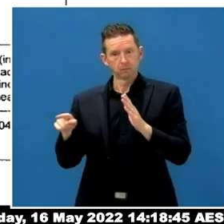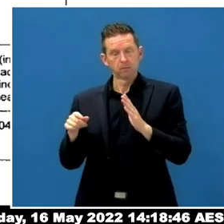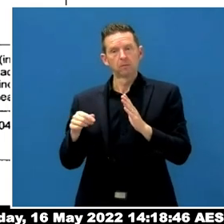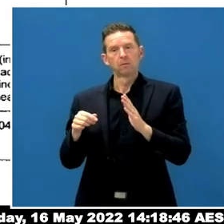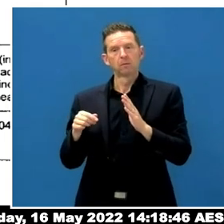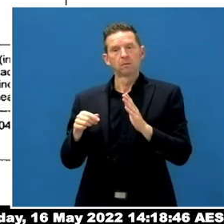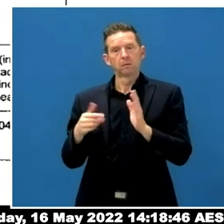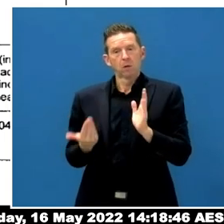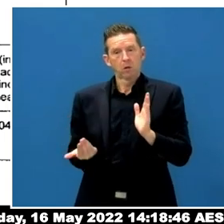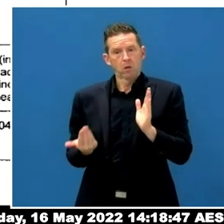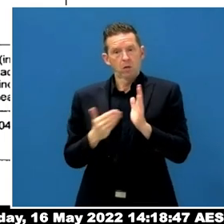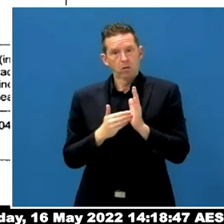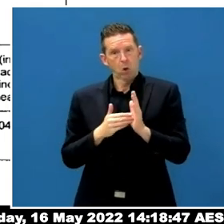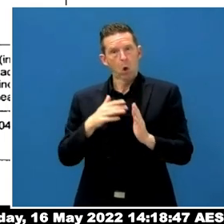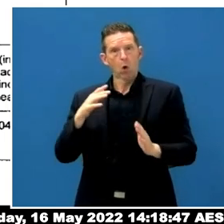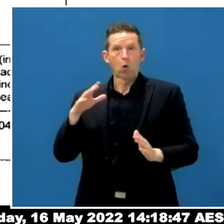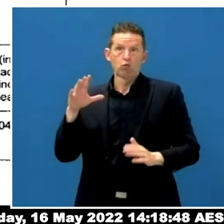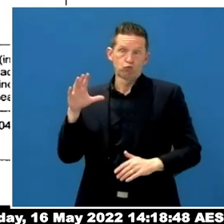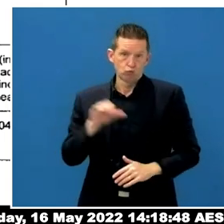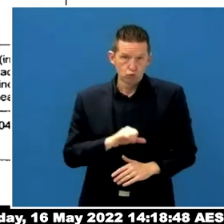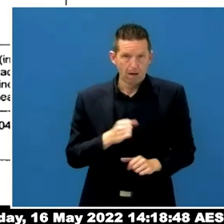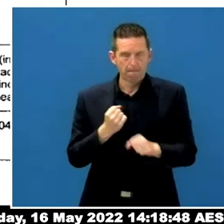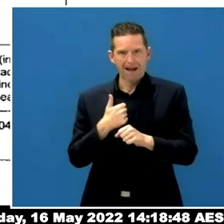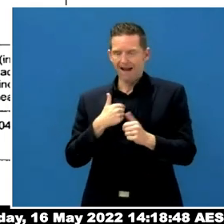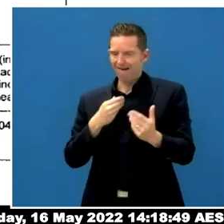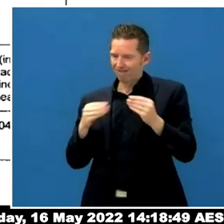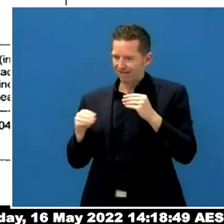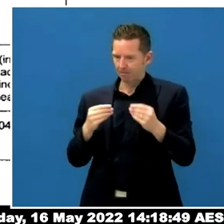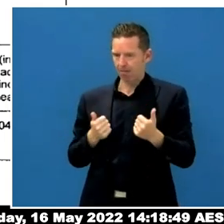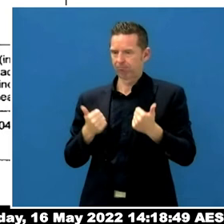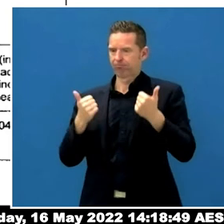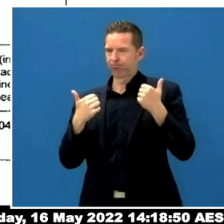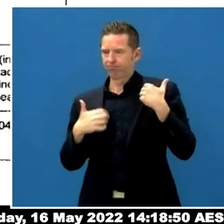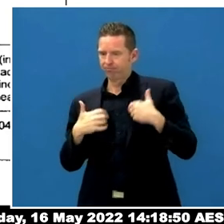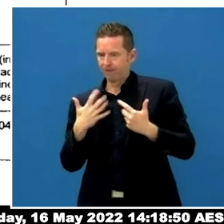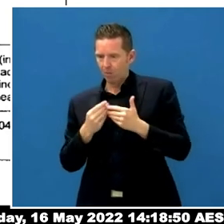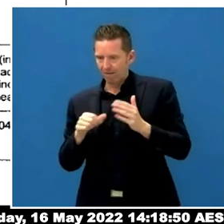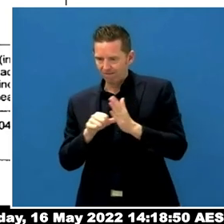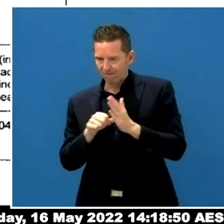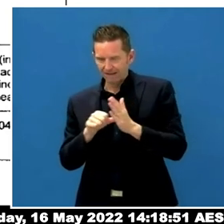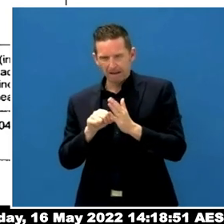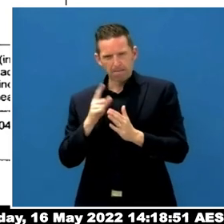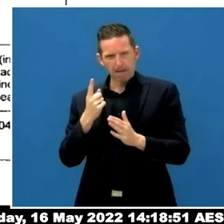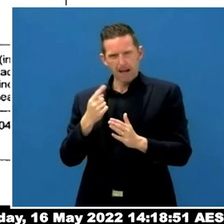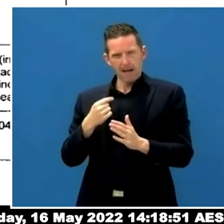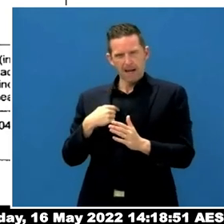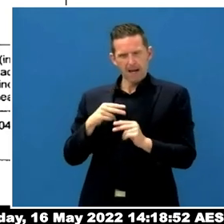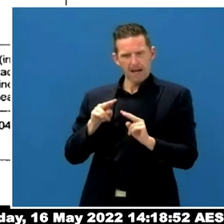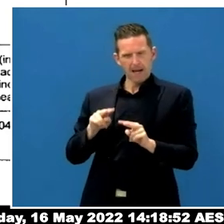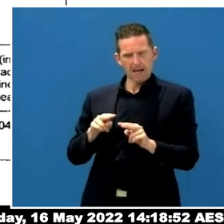flexibility with funding, but Afford seem to do the service agreement and then freeze all